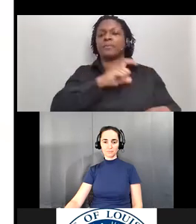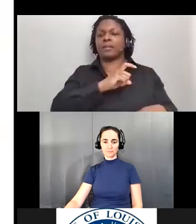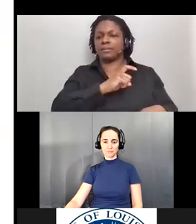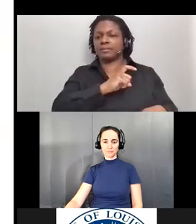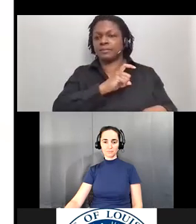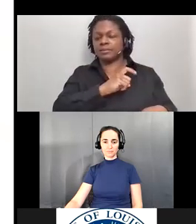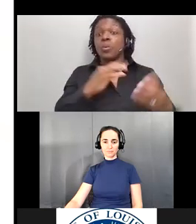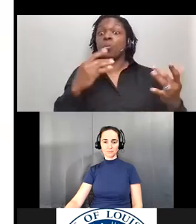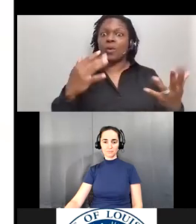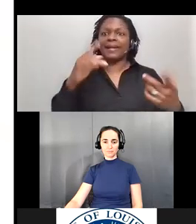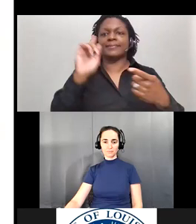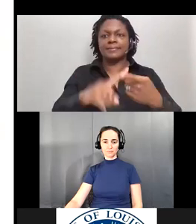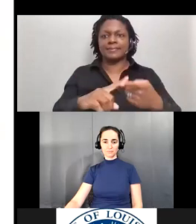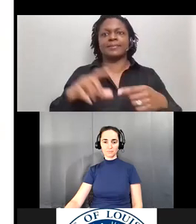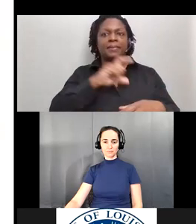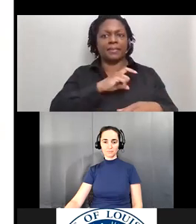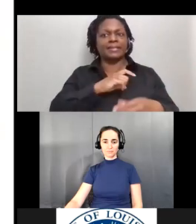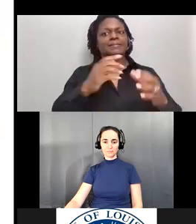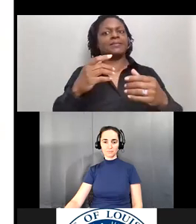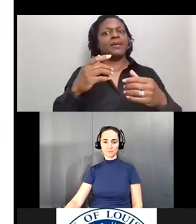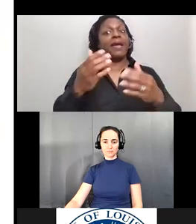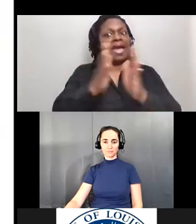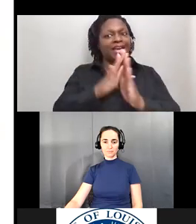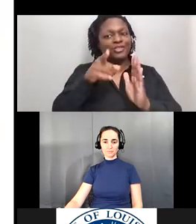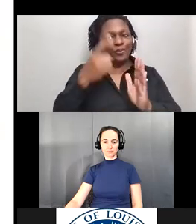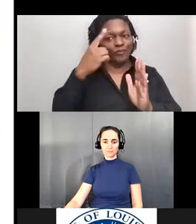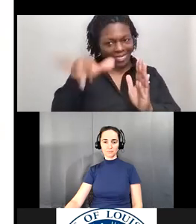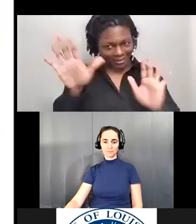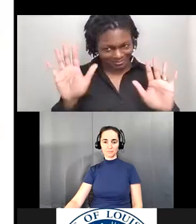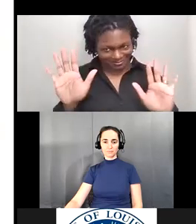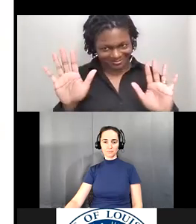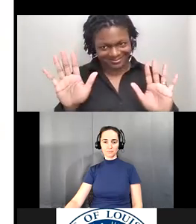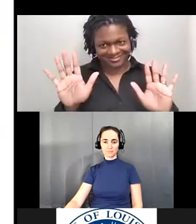the police officer asked you for that identification. 16:03:16 That is important, I would, I would